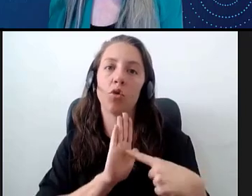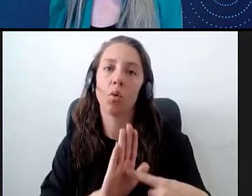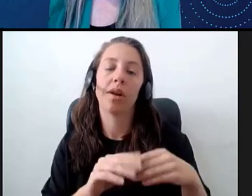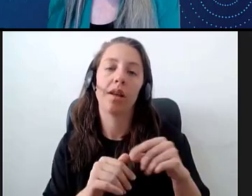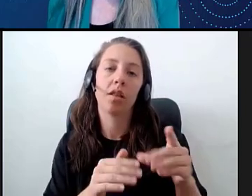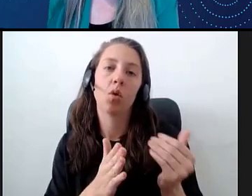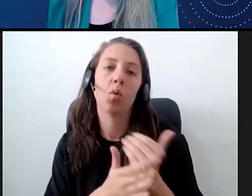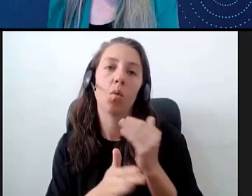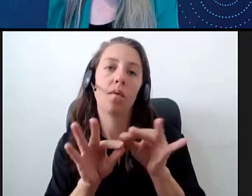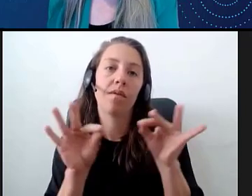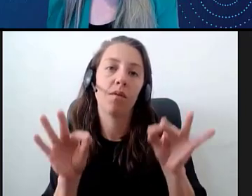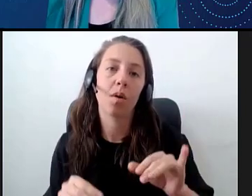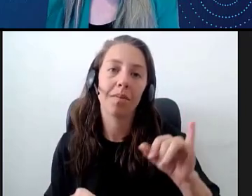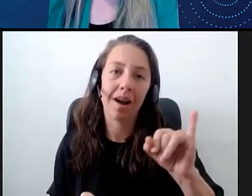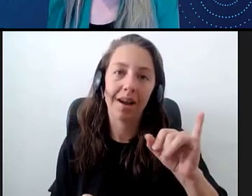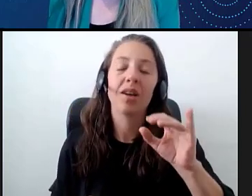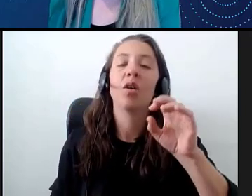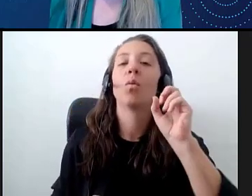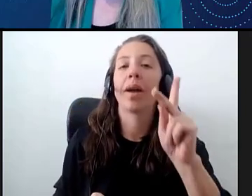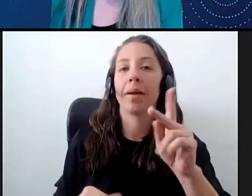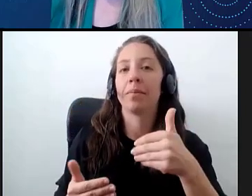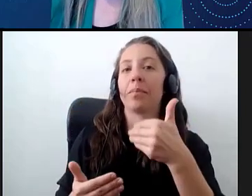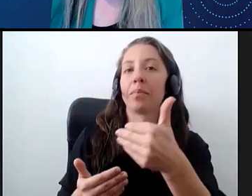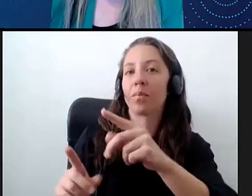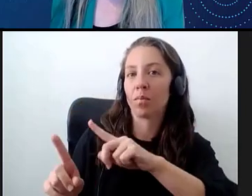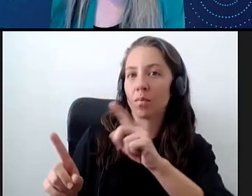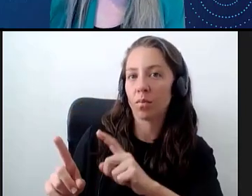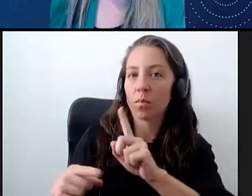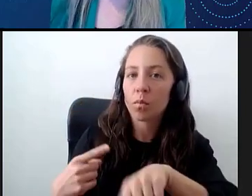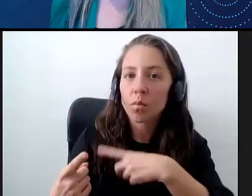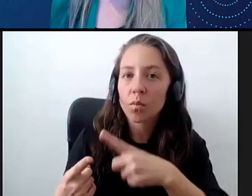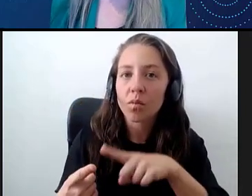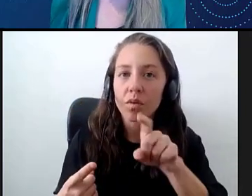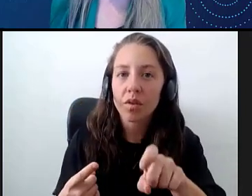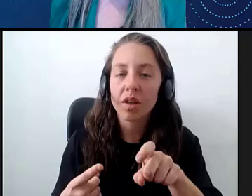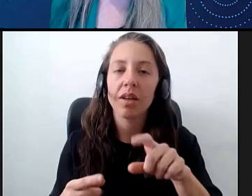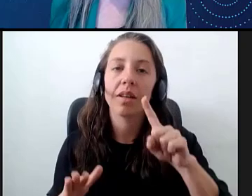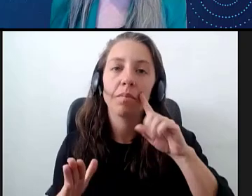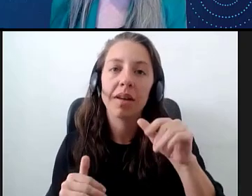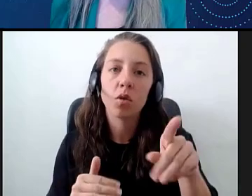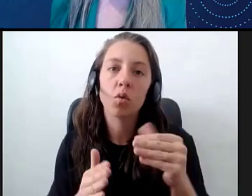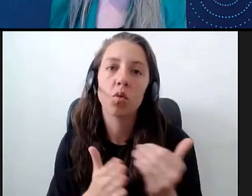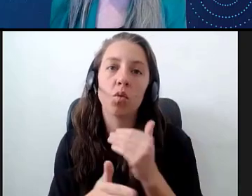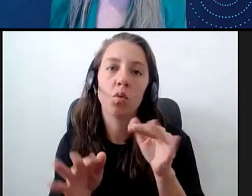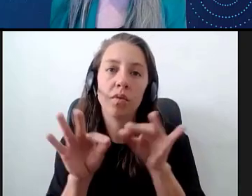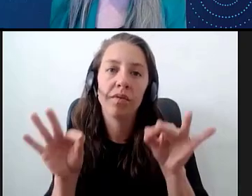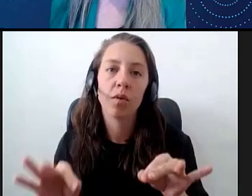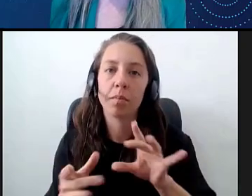Cynthia Dwyer So, the big follow up question, when should applicants expect the new forms to be released? Megan Columbus FORMS-